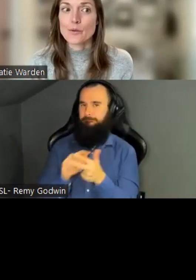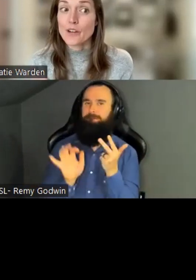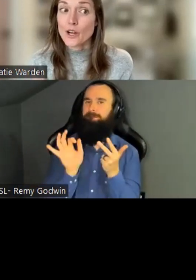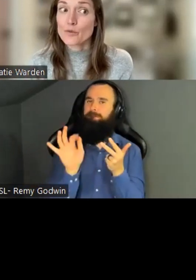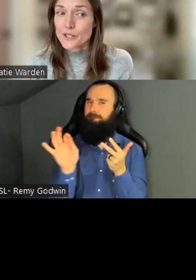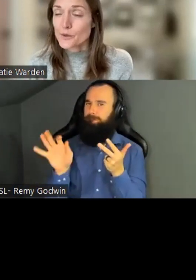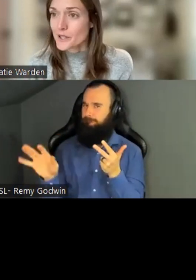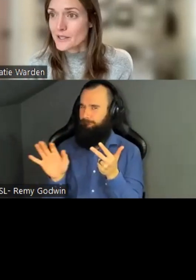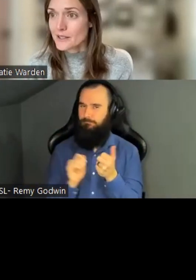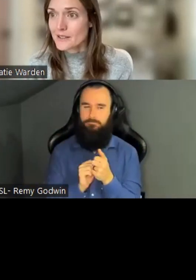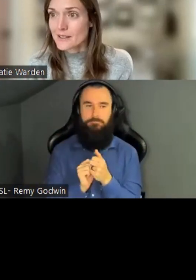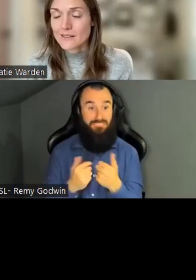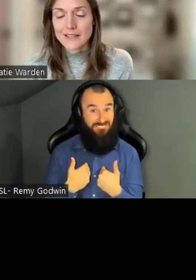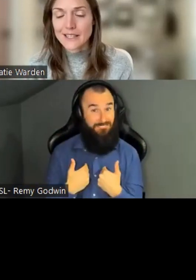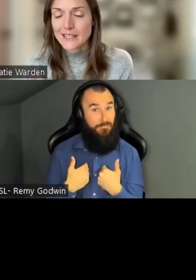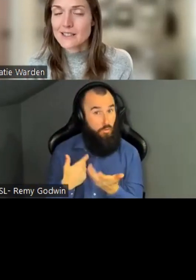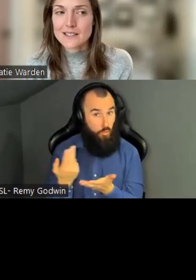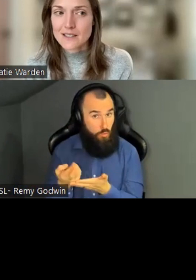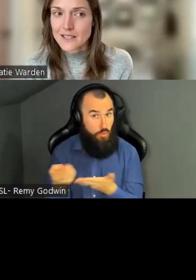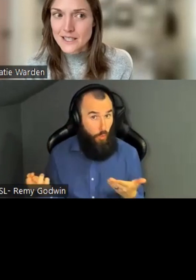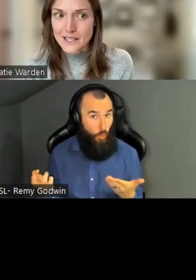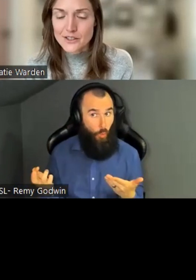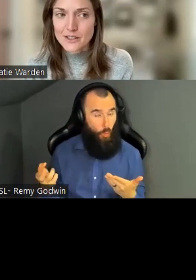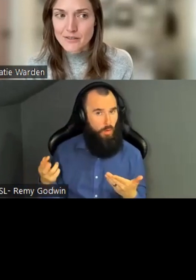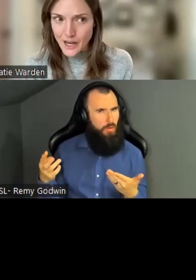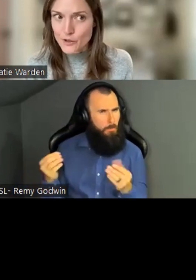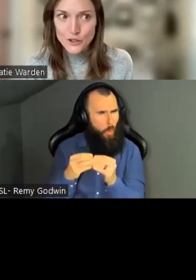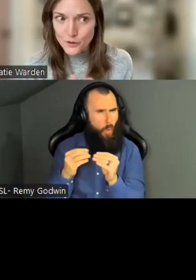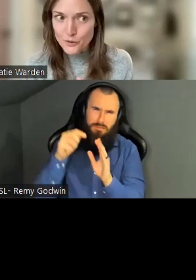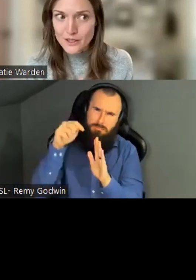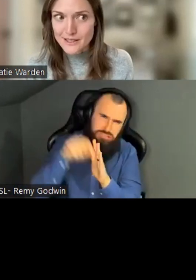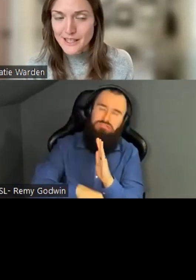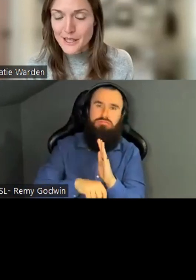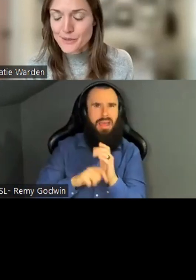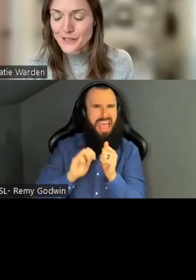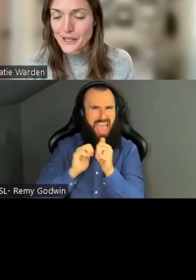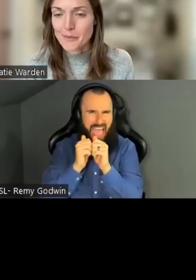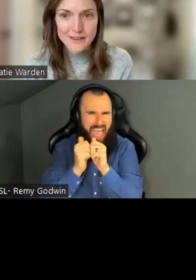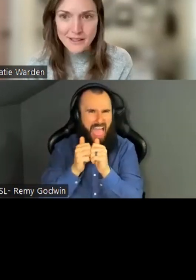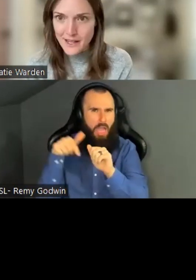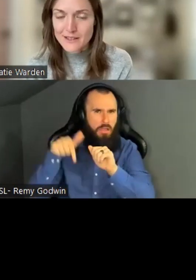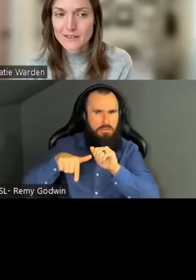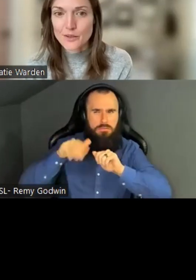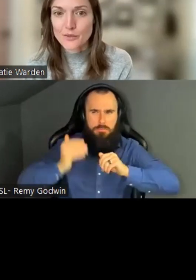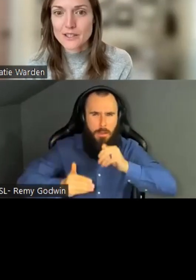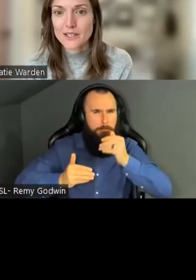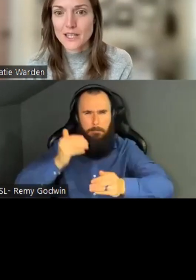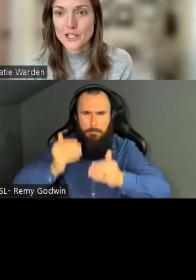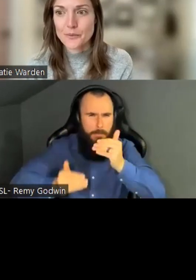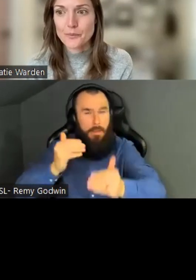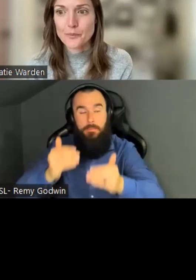We've got resources that get into the details of how to do these steps at the end of the presentation,